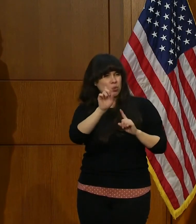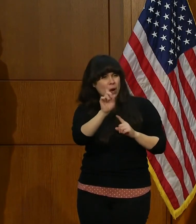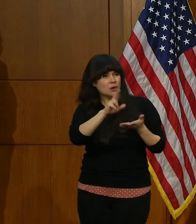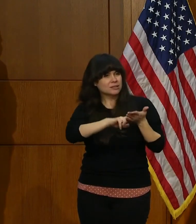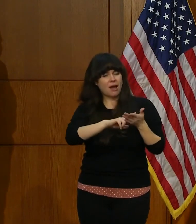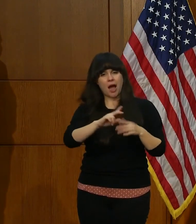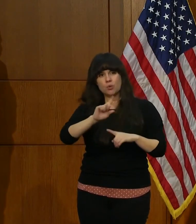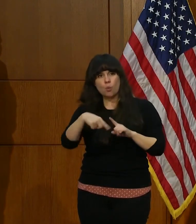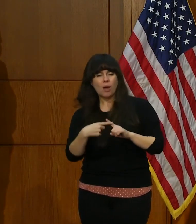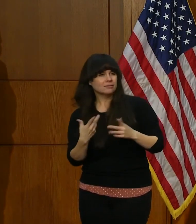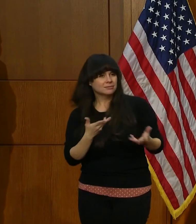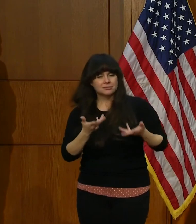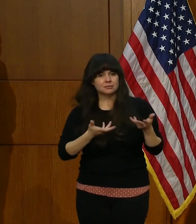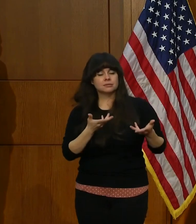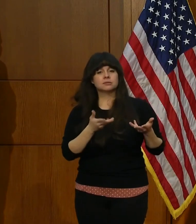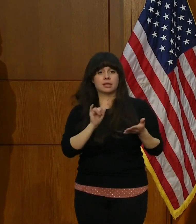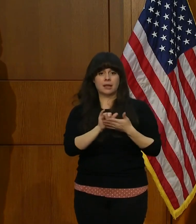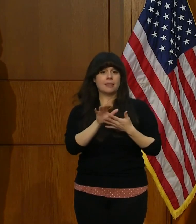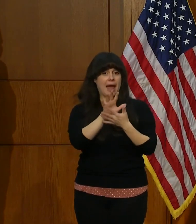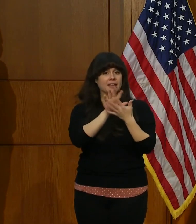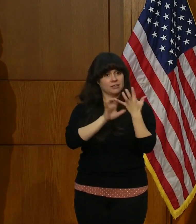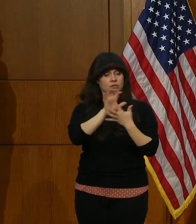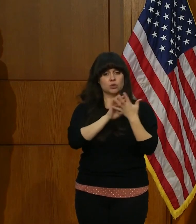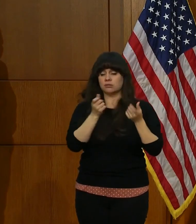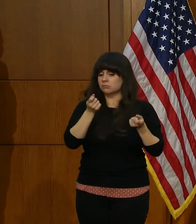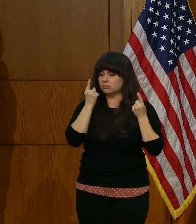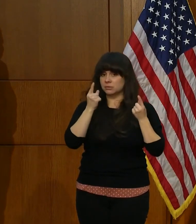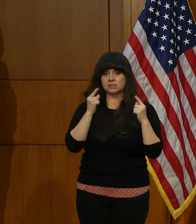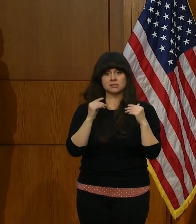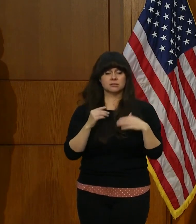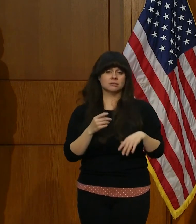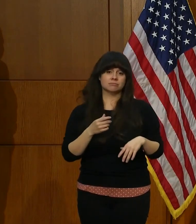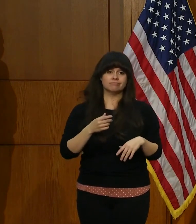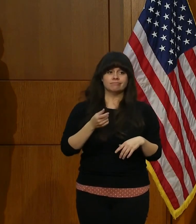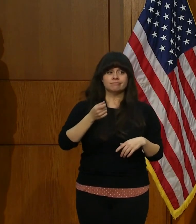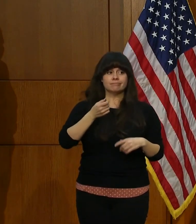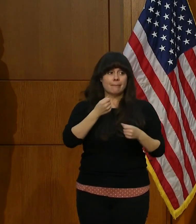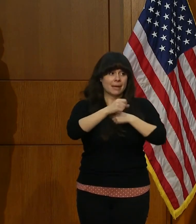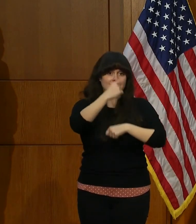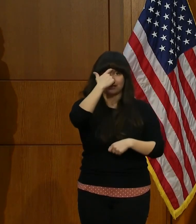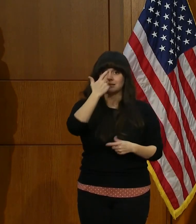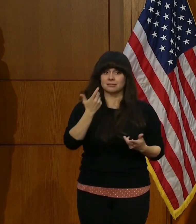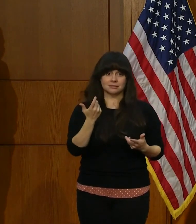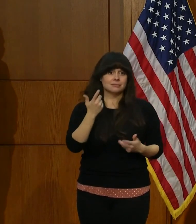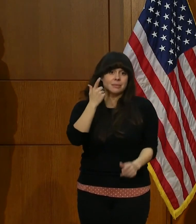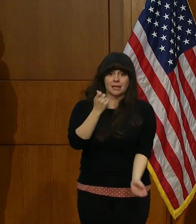CONFUSION ABOUT WHERE TO SIGN UP. AND WHEN. THAT CONFUSION IS